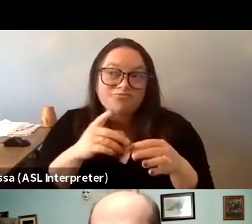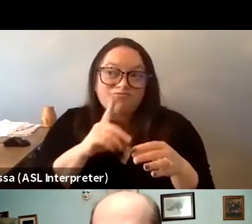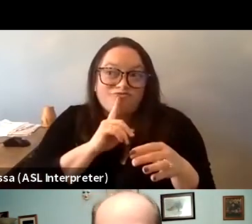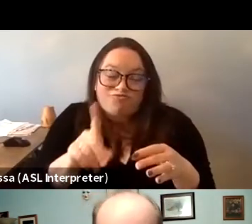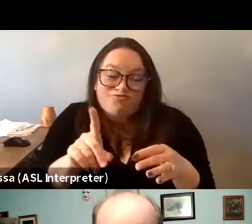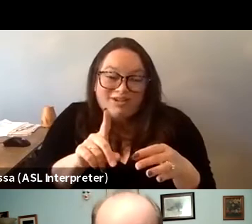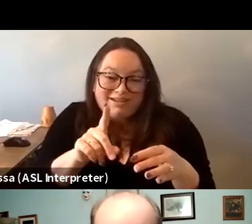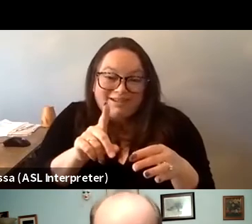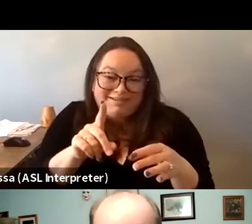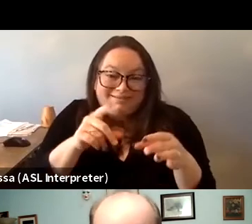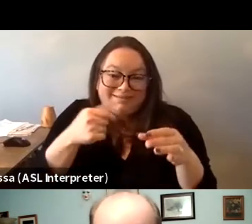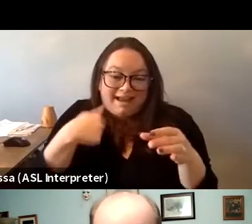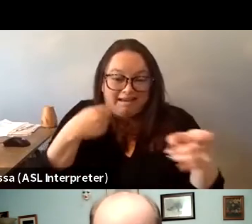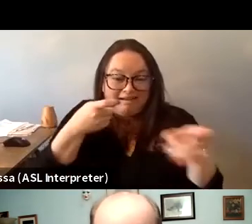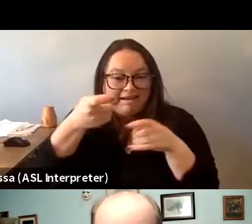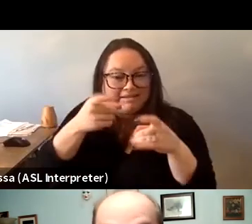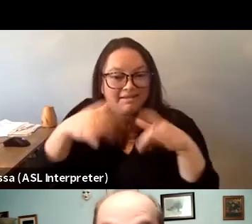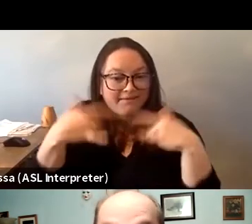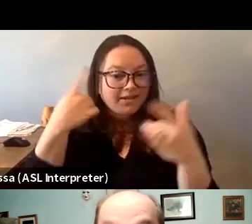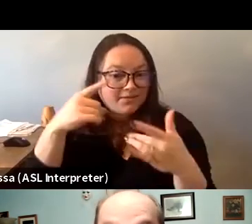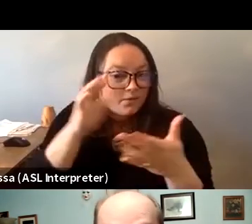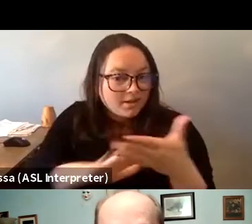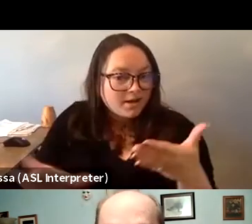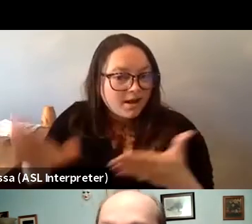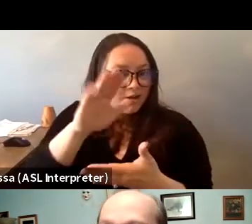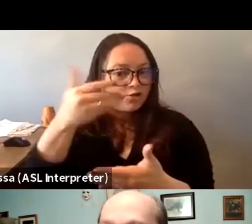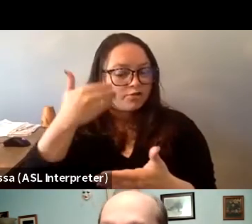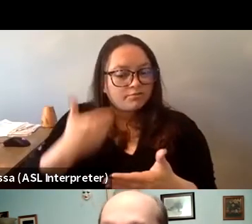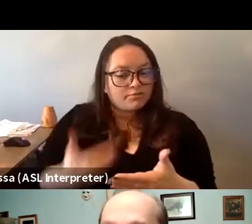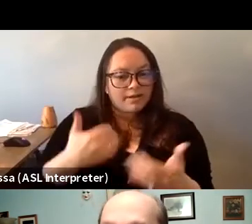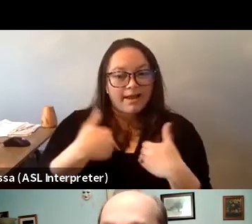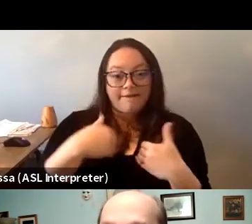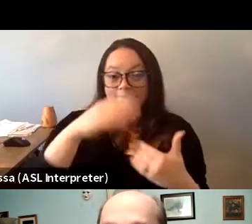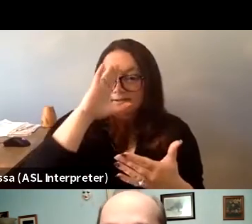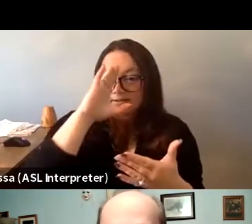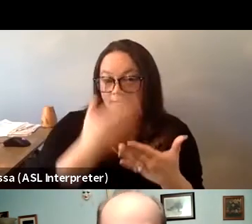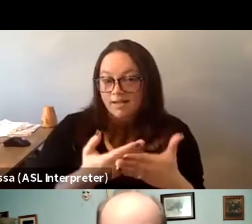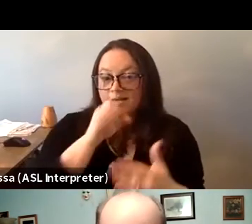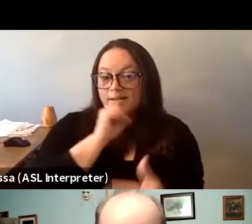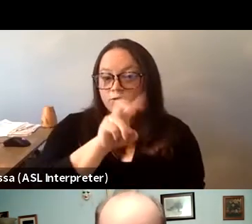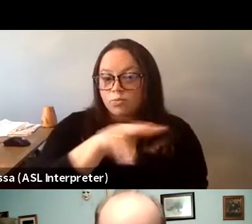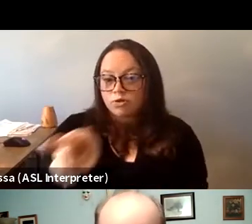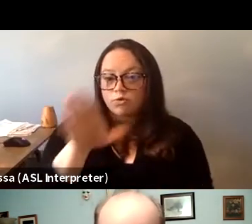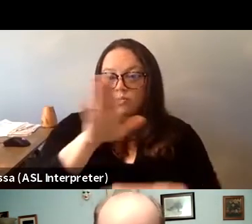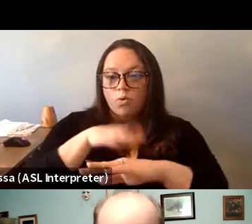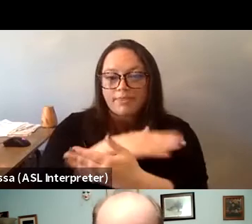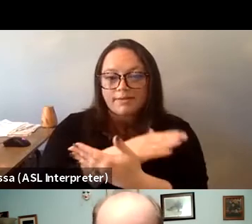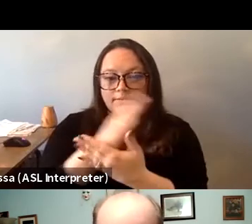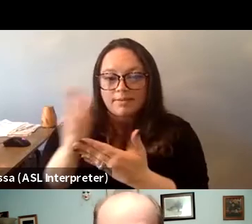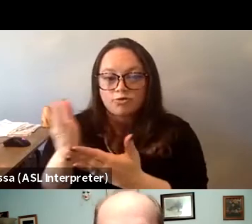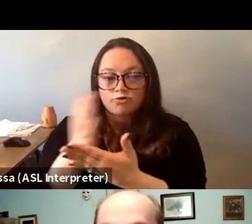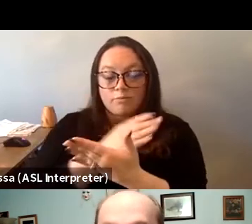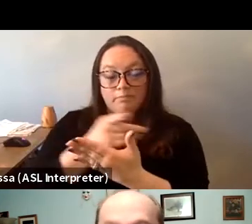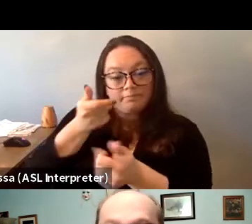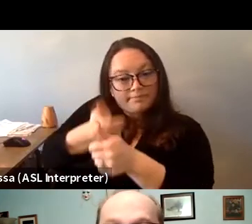have a son who is on the spectrum. He's 22 and he actually graduated Kingsborough a couple of years.